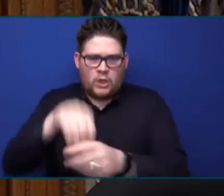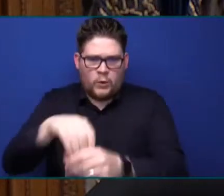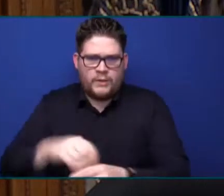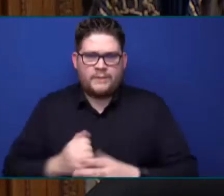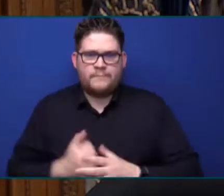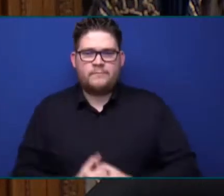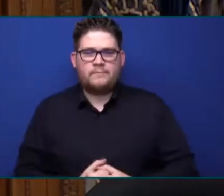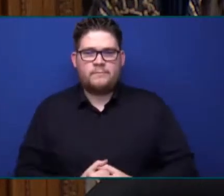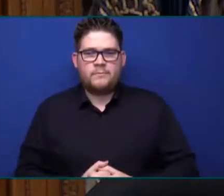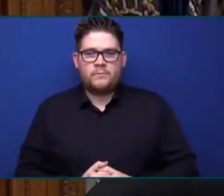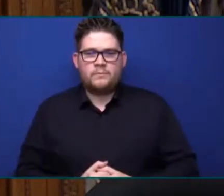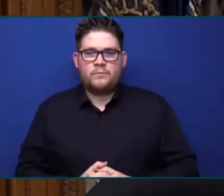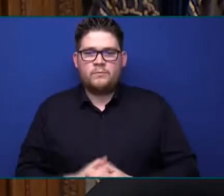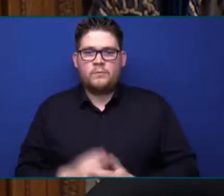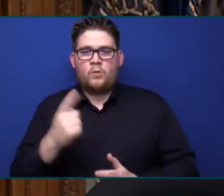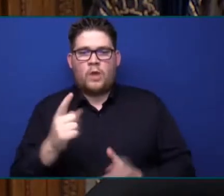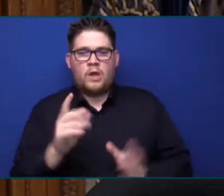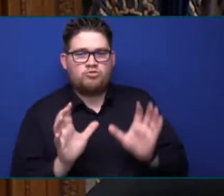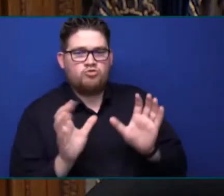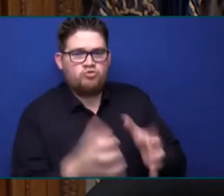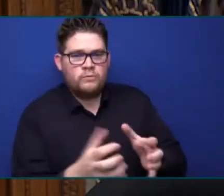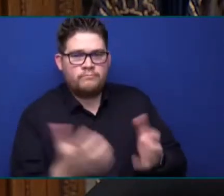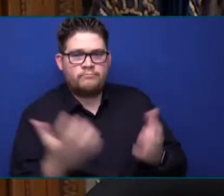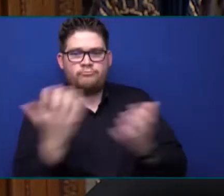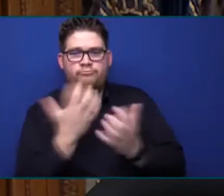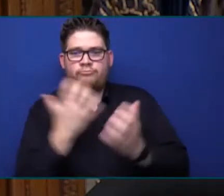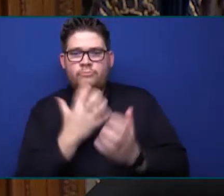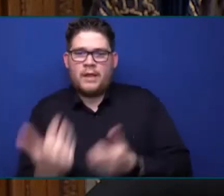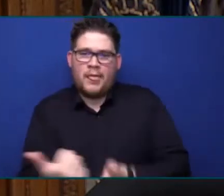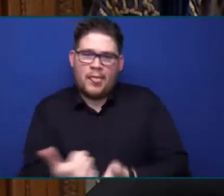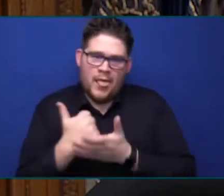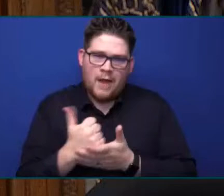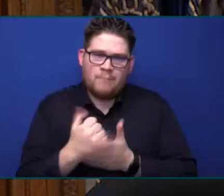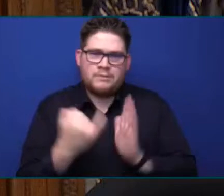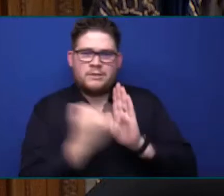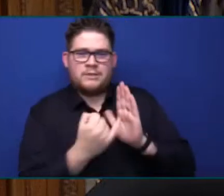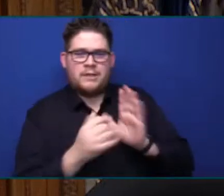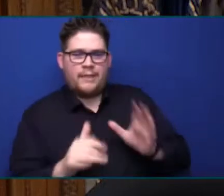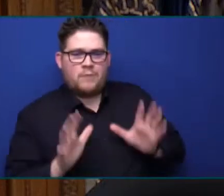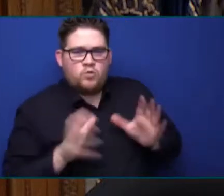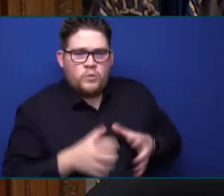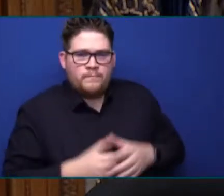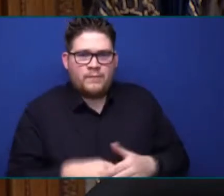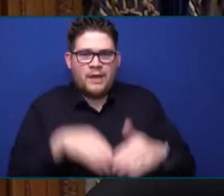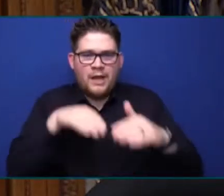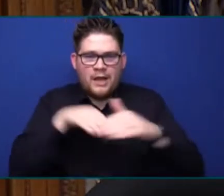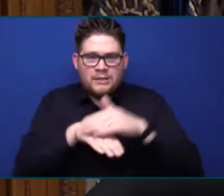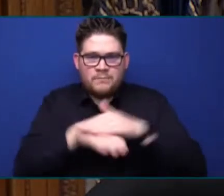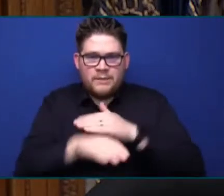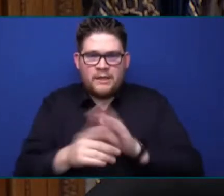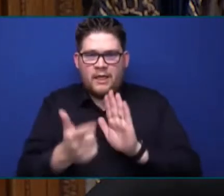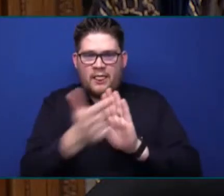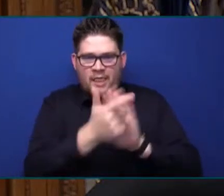been the Accessibility Legislation and COVID-19 Advisory Committee. The Accessibility Legislation